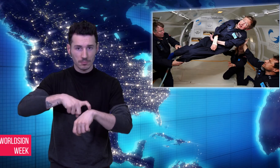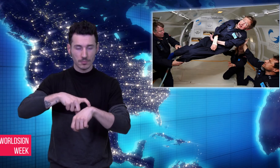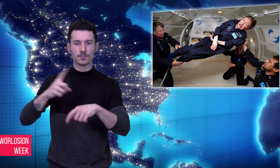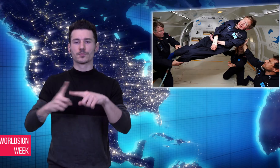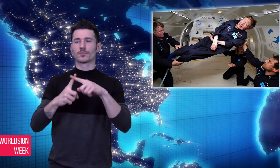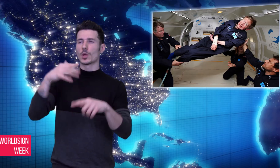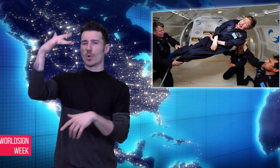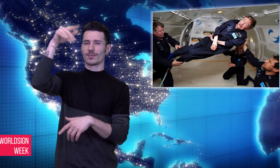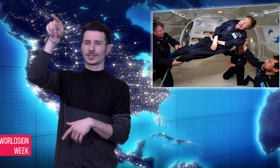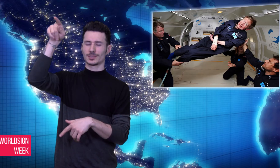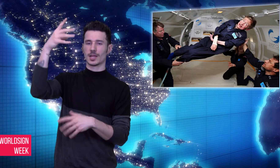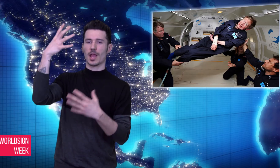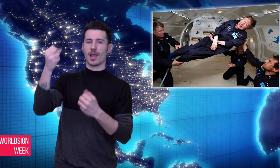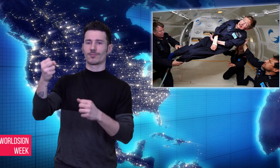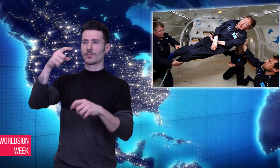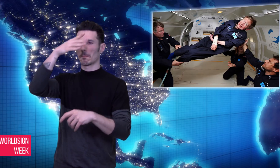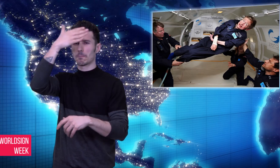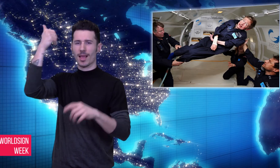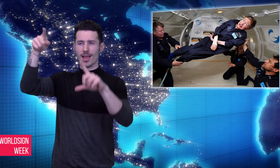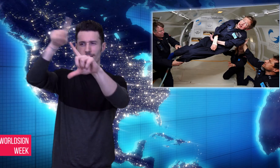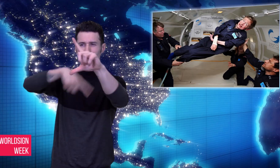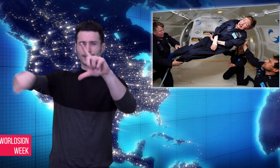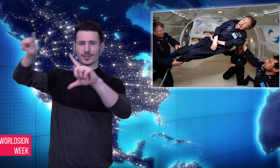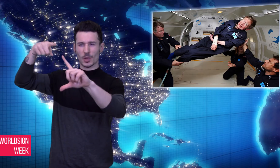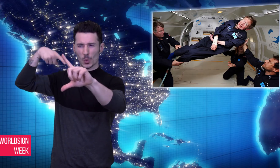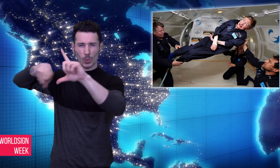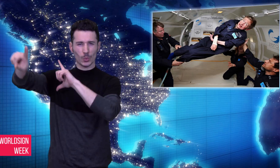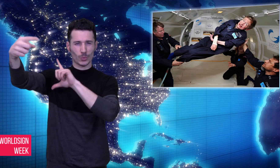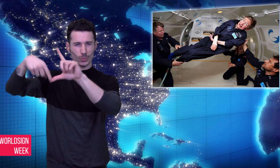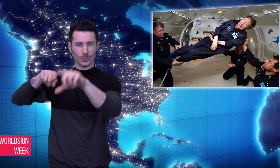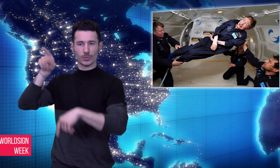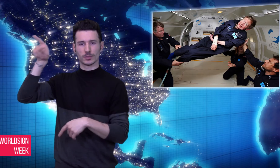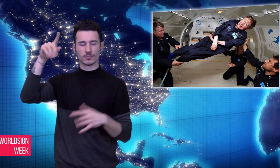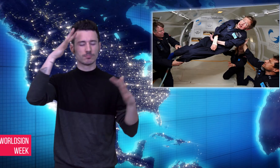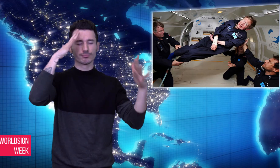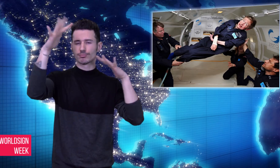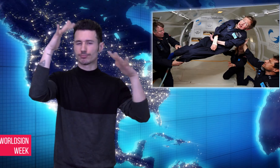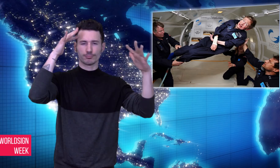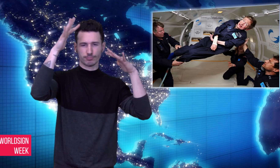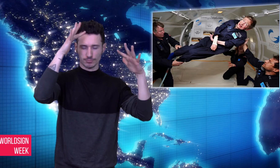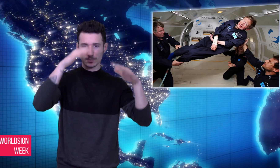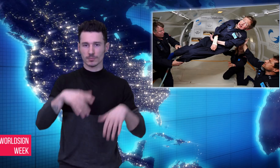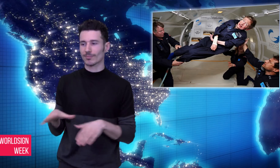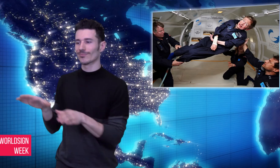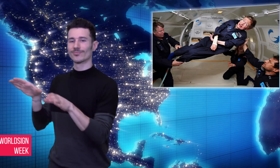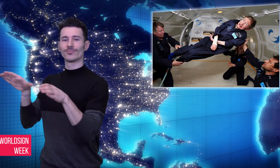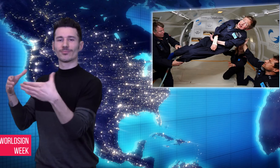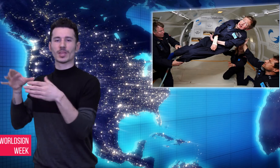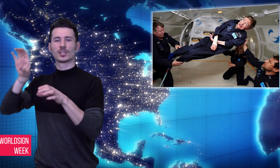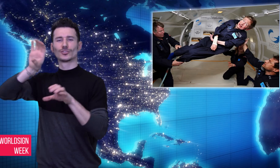science as we know it. He became public